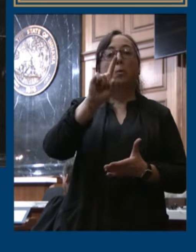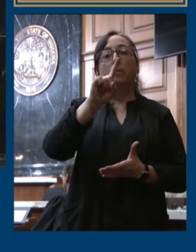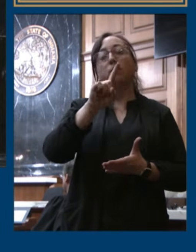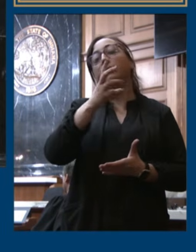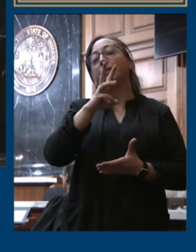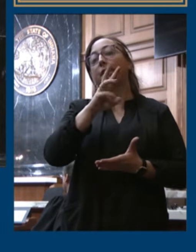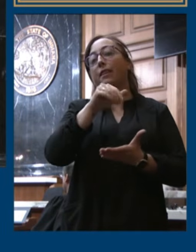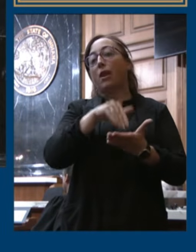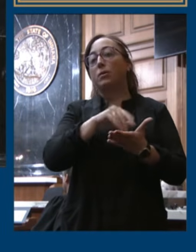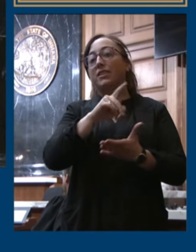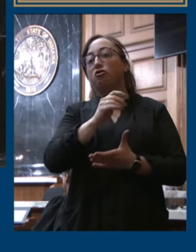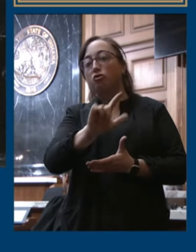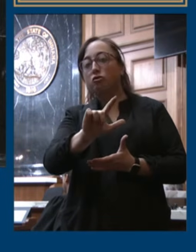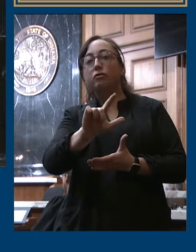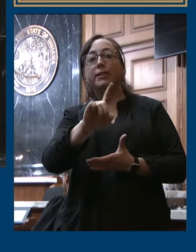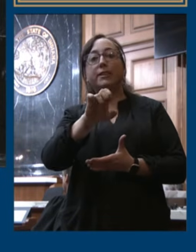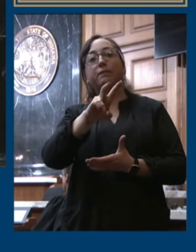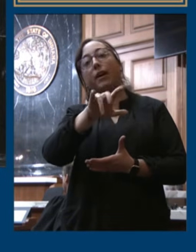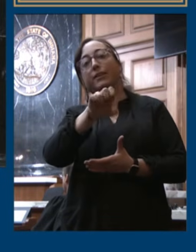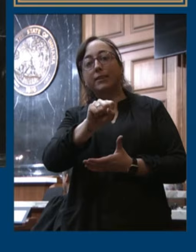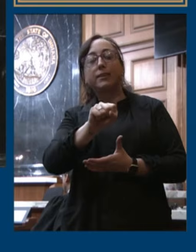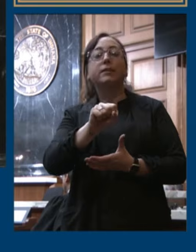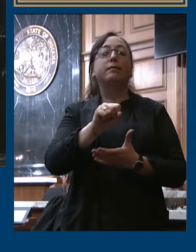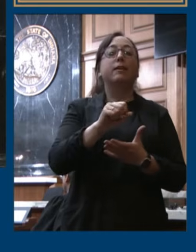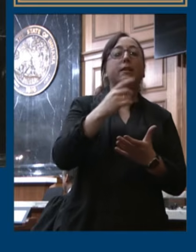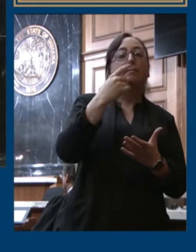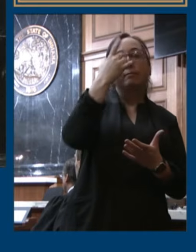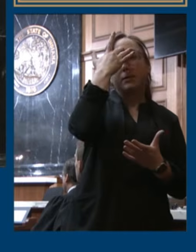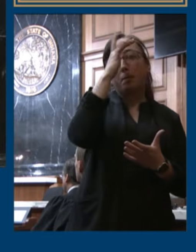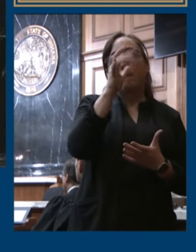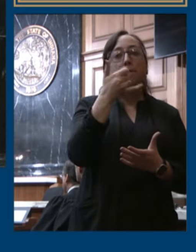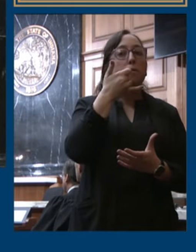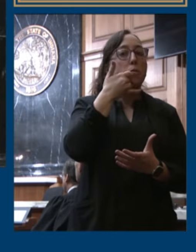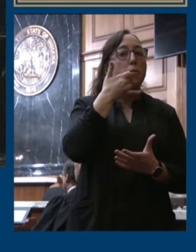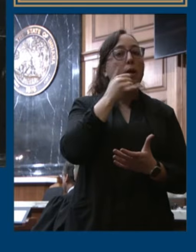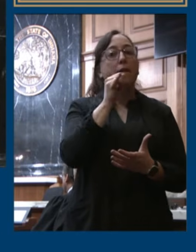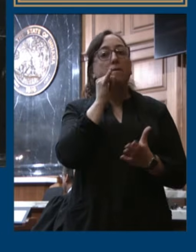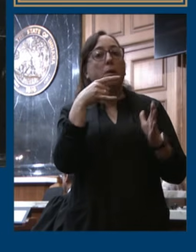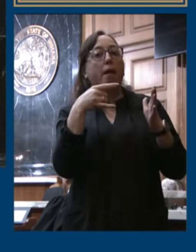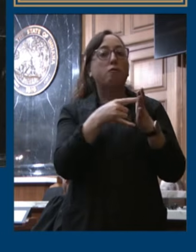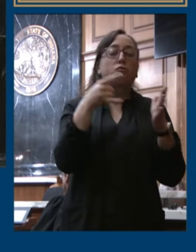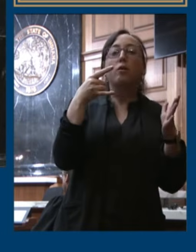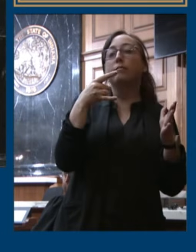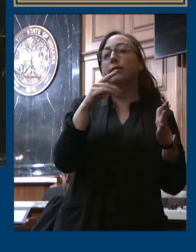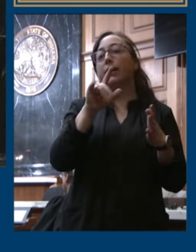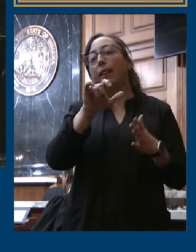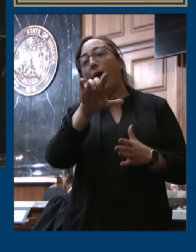FROM SMARTPHONES TO CLOUD STORAGE, TECHNOLOGY ALLOWS US TO REVEAL THE TRUTH SWIFTLY.